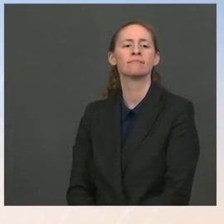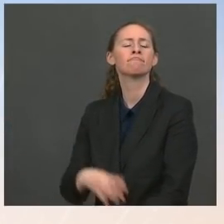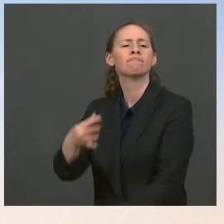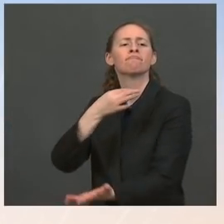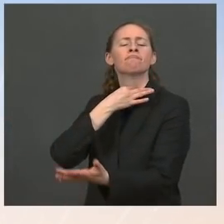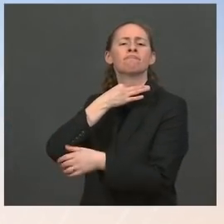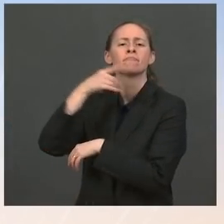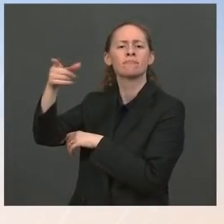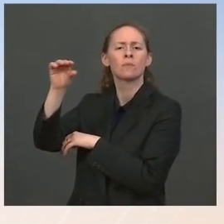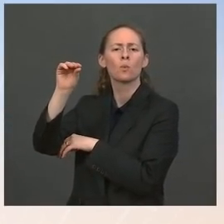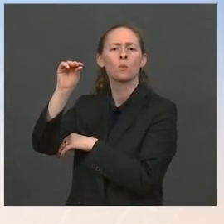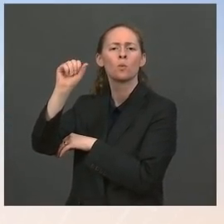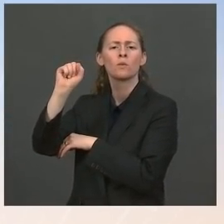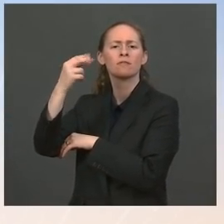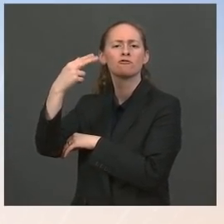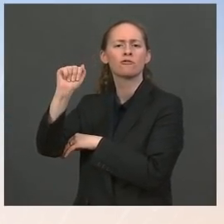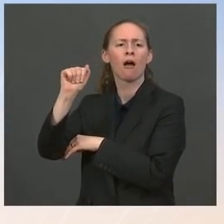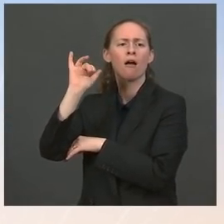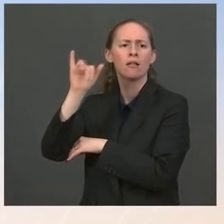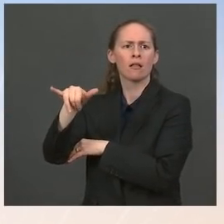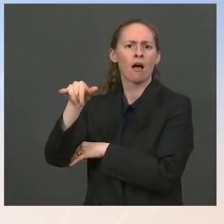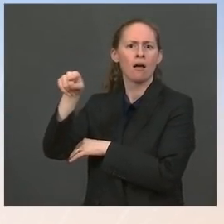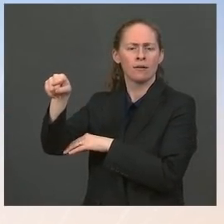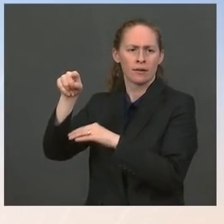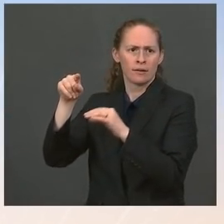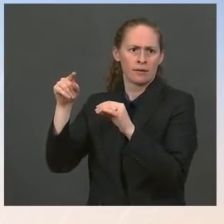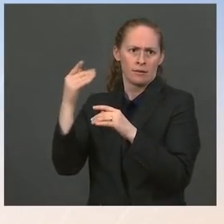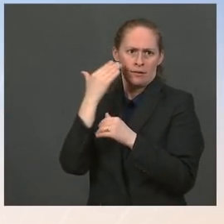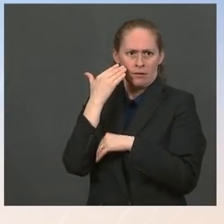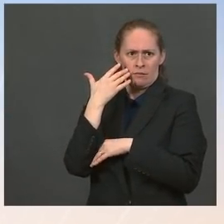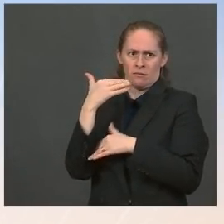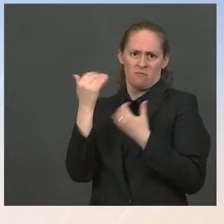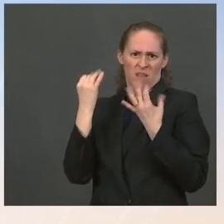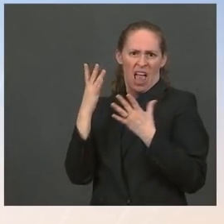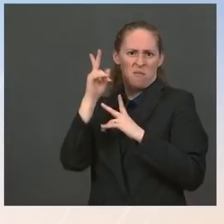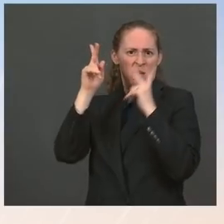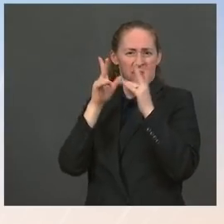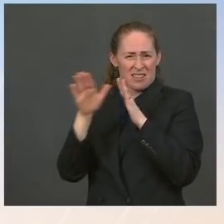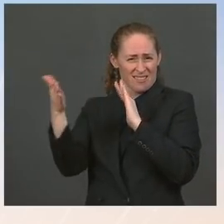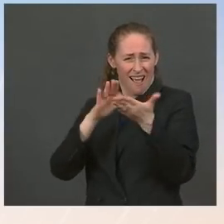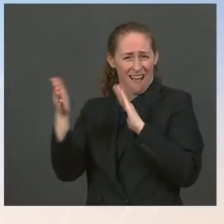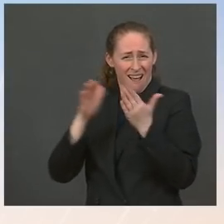who died over the course of the year. But cases are falling, many workplaces have already